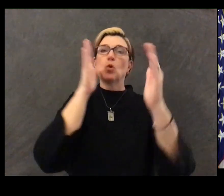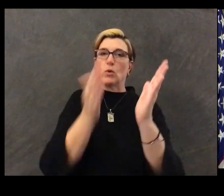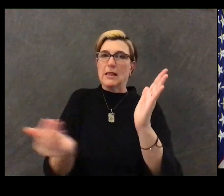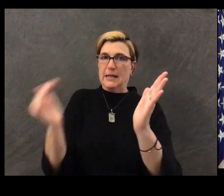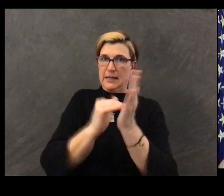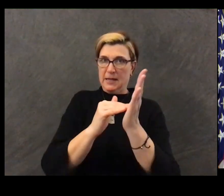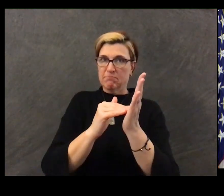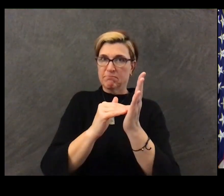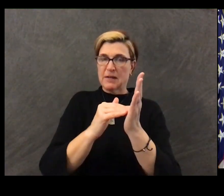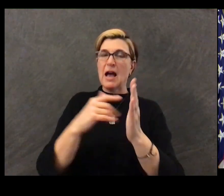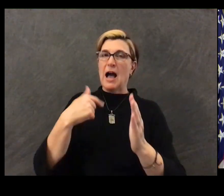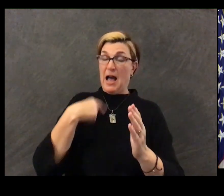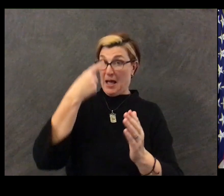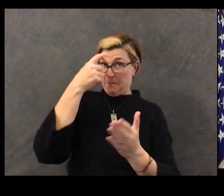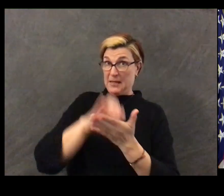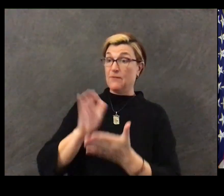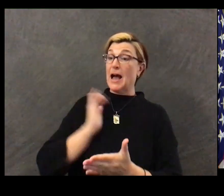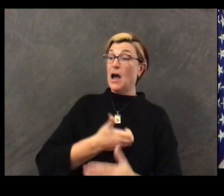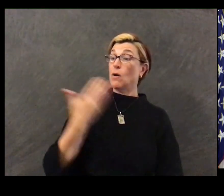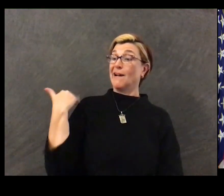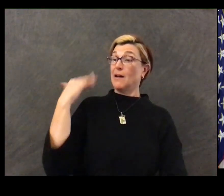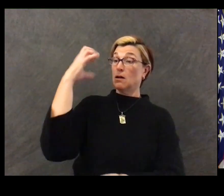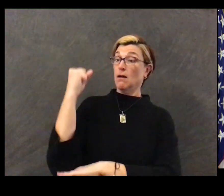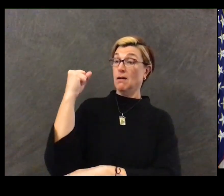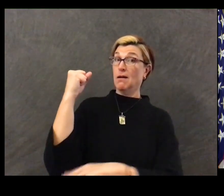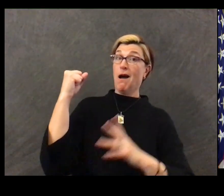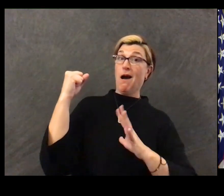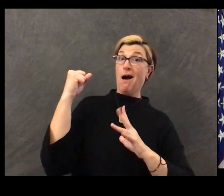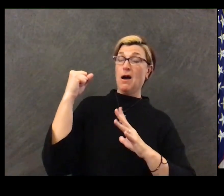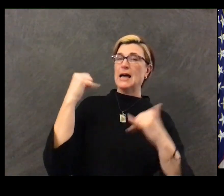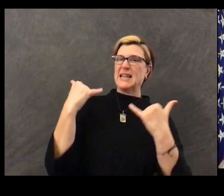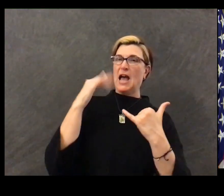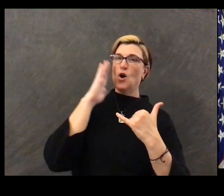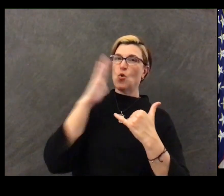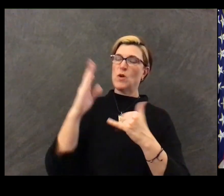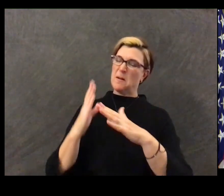including our employment numbers but I'll not rest until that prosperity has